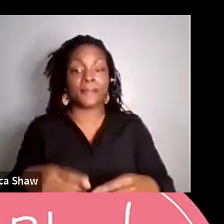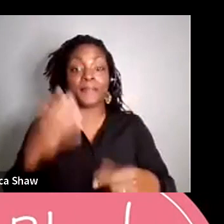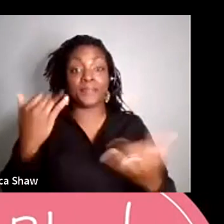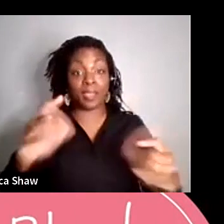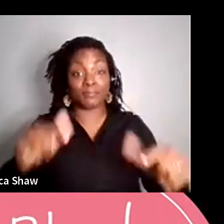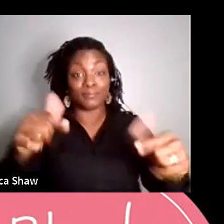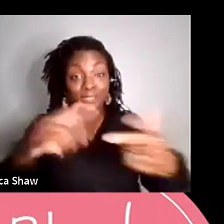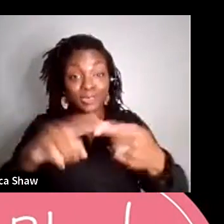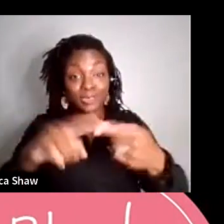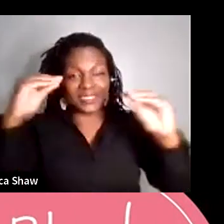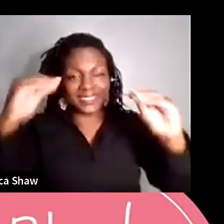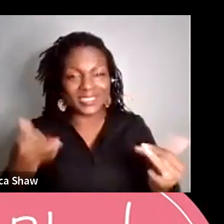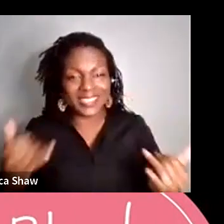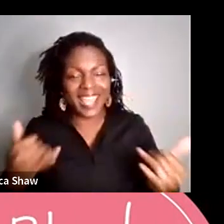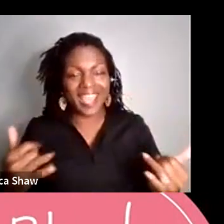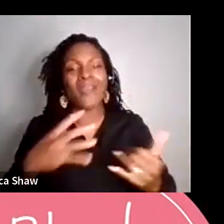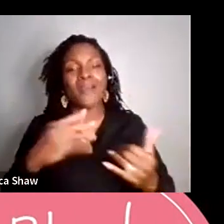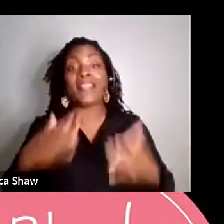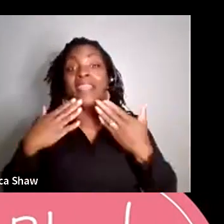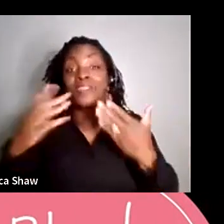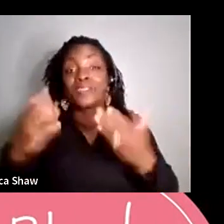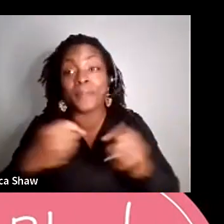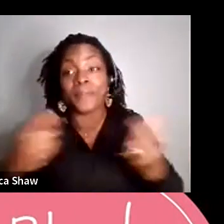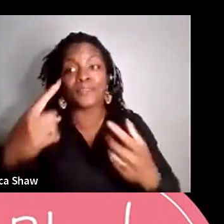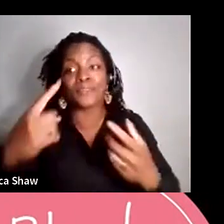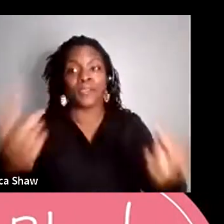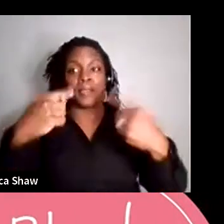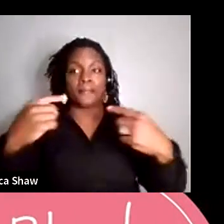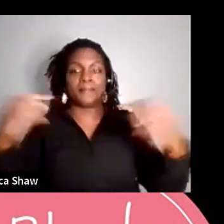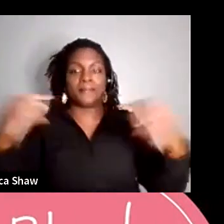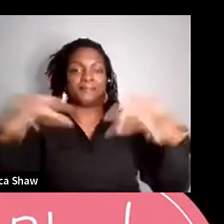And thank you so much for being here today. Alright, Miss